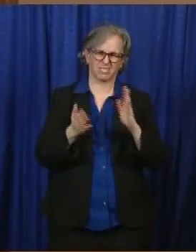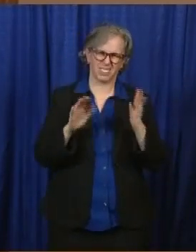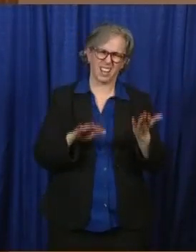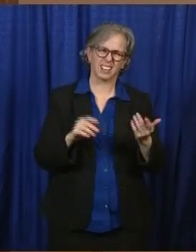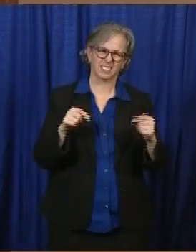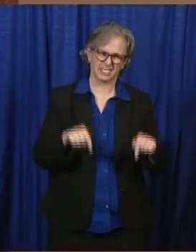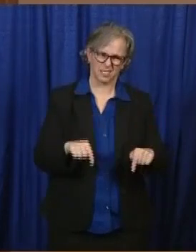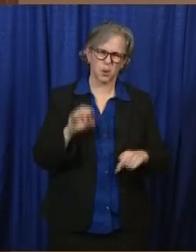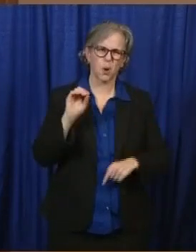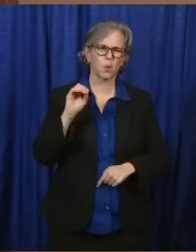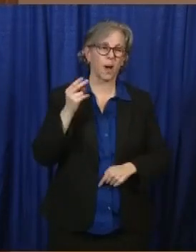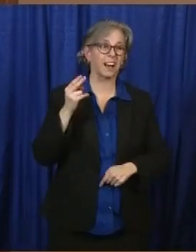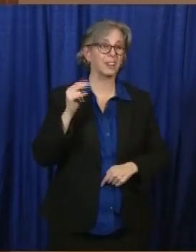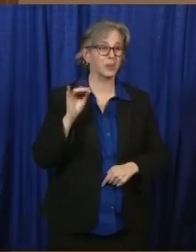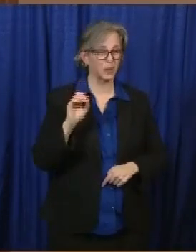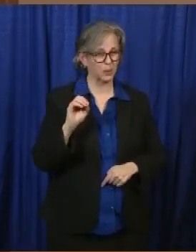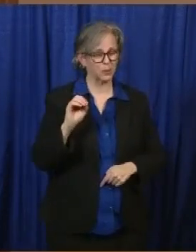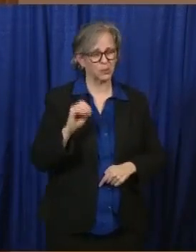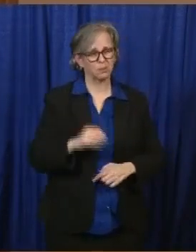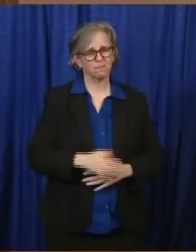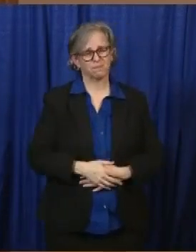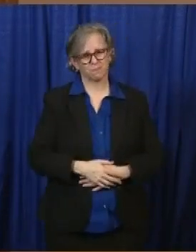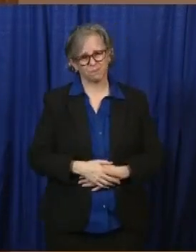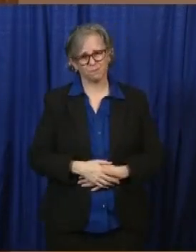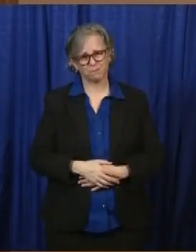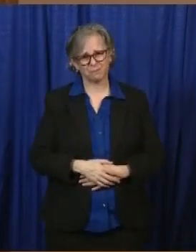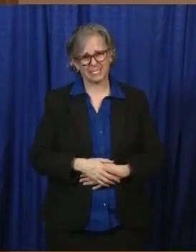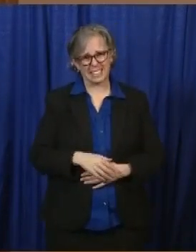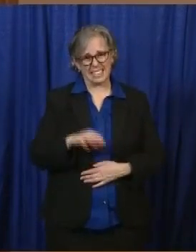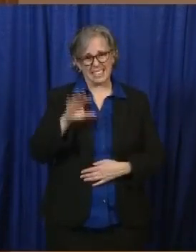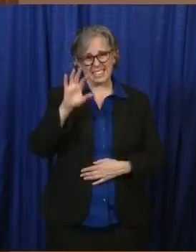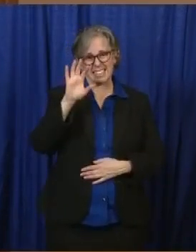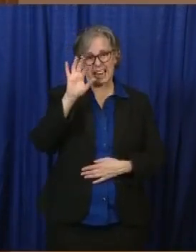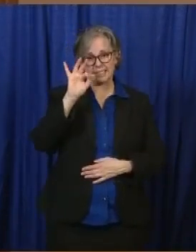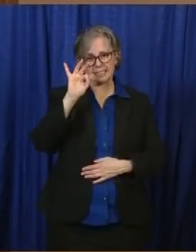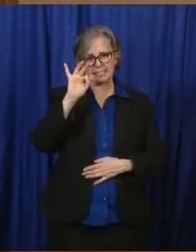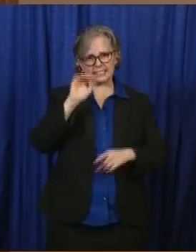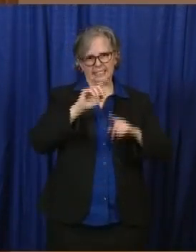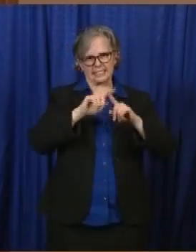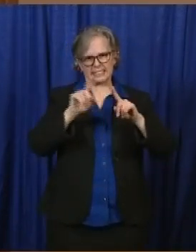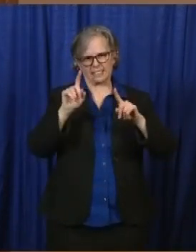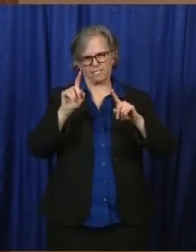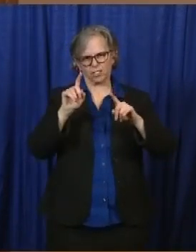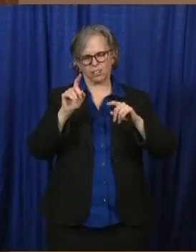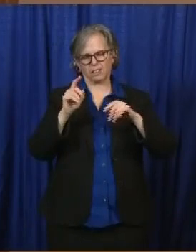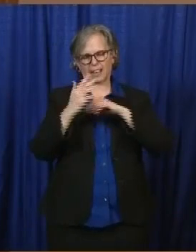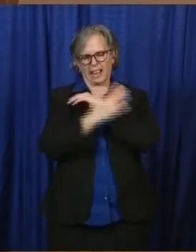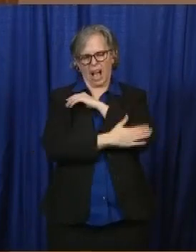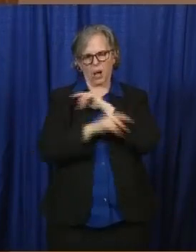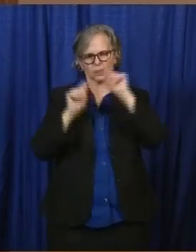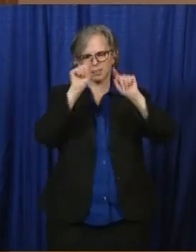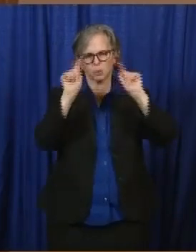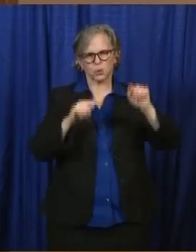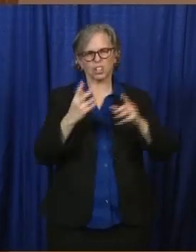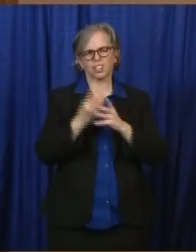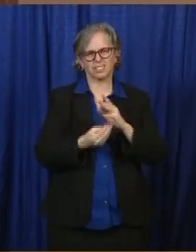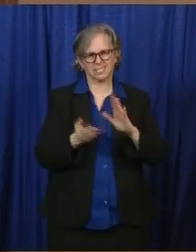I AM VERY SAD TO SAY THAT WE NOW HAVE 39 DEATHS IN OHIO. THOSE ARRANGED RIGHT NOW THE